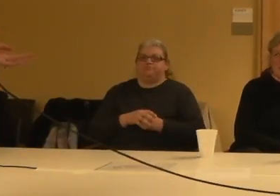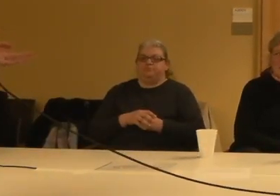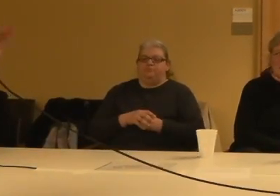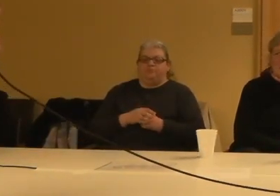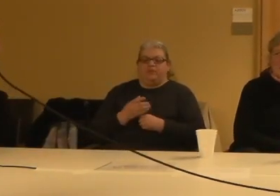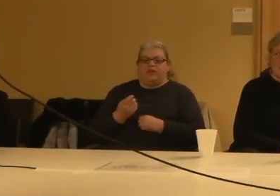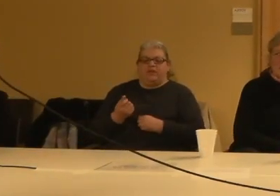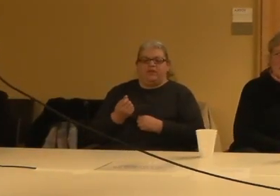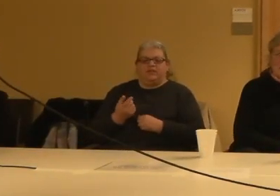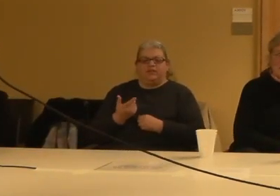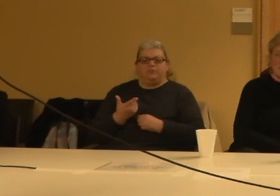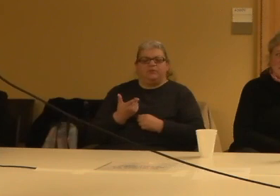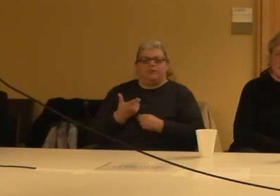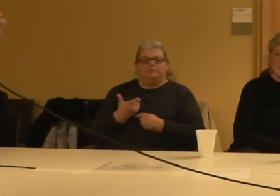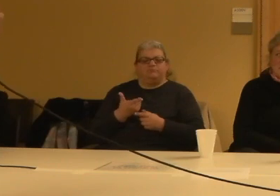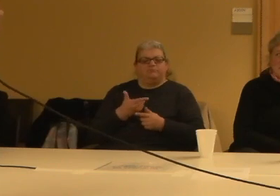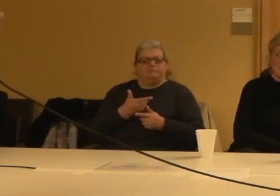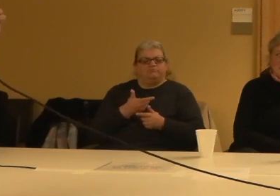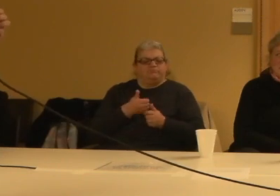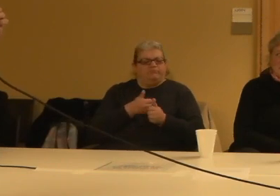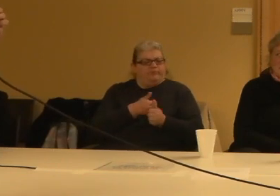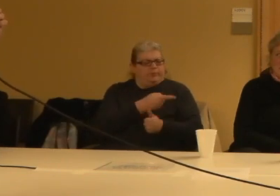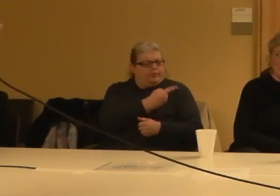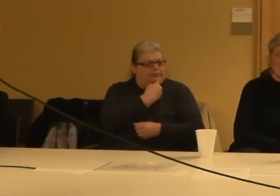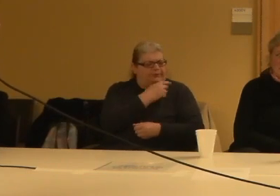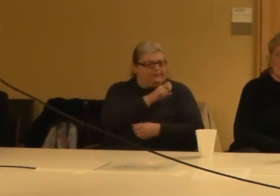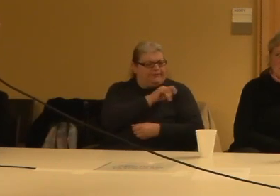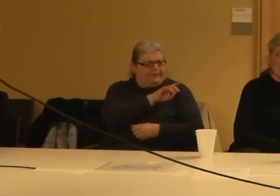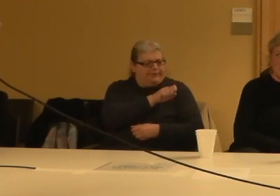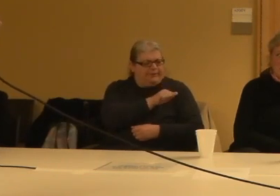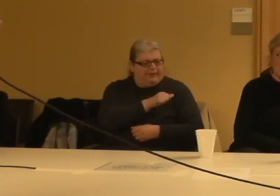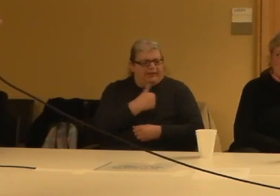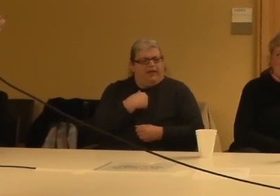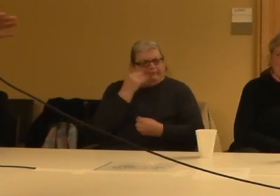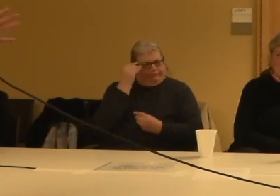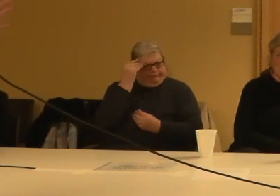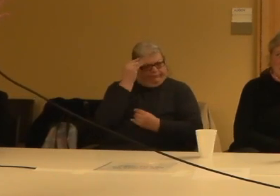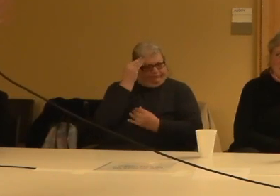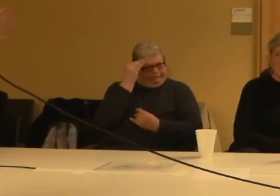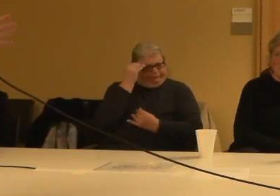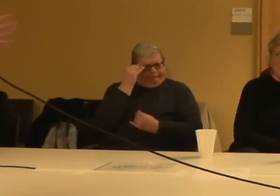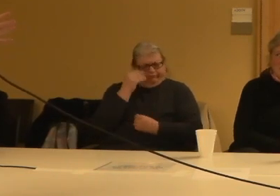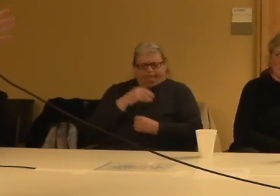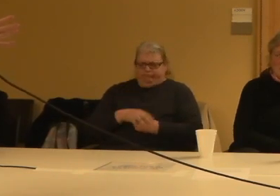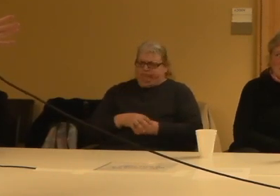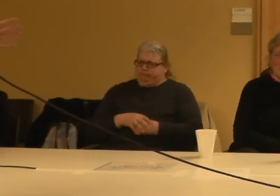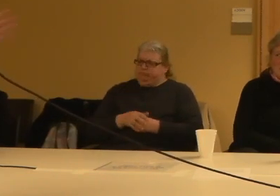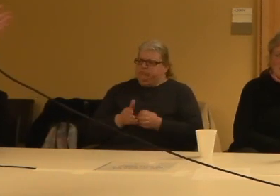and this is something that I've been mulling over. This is a general question about artists,